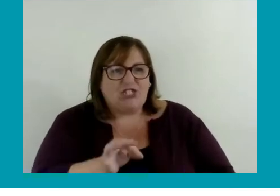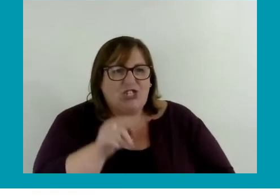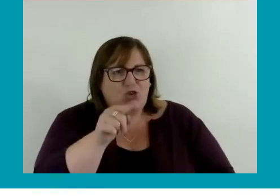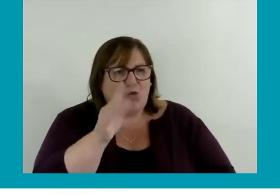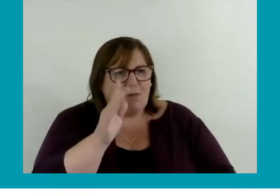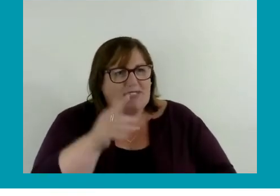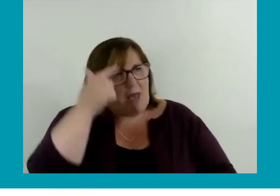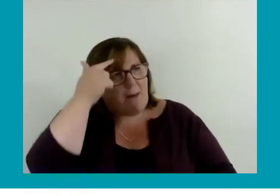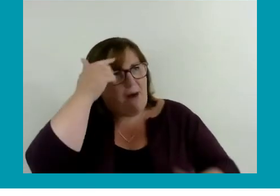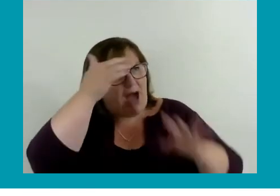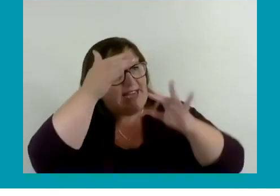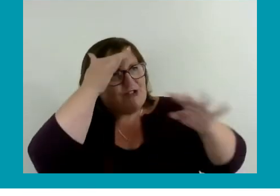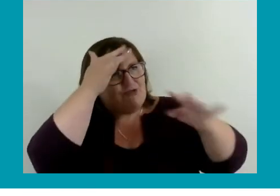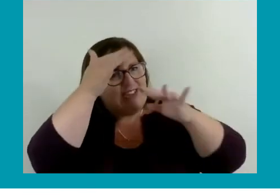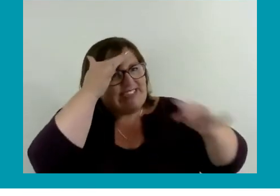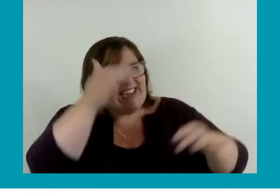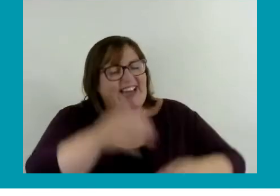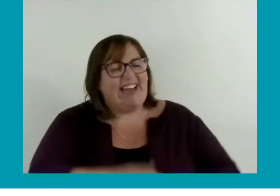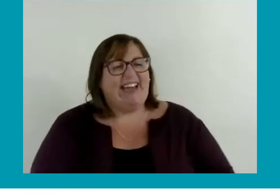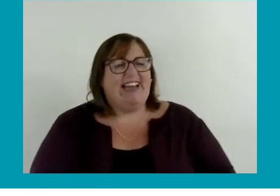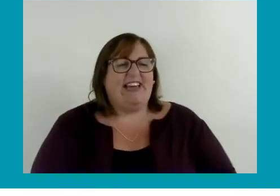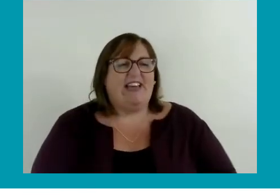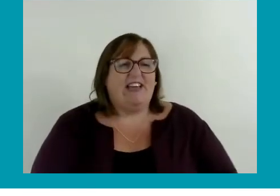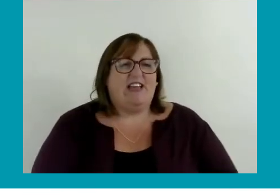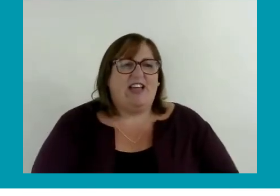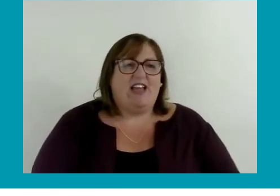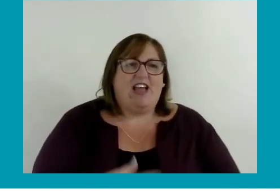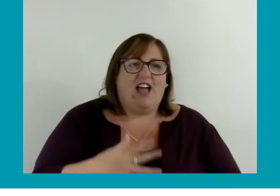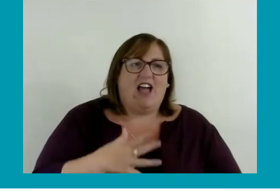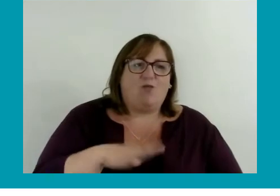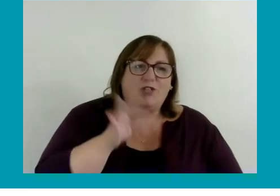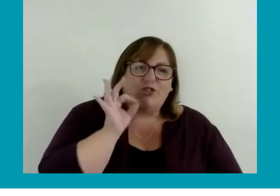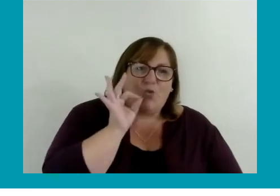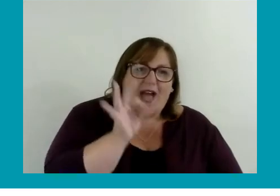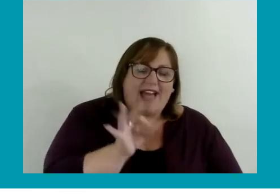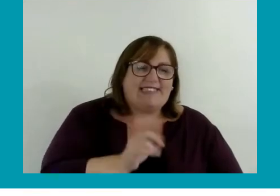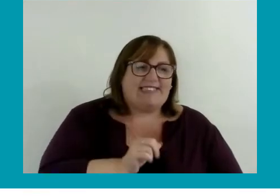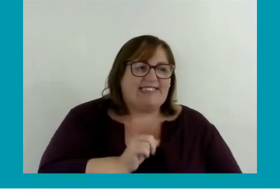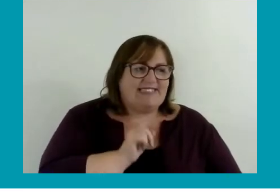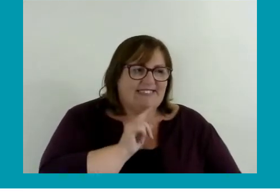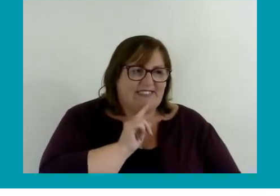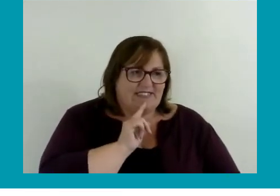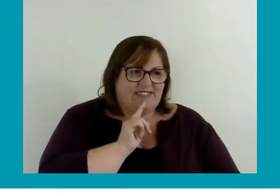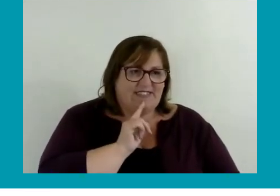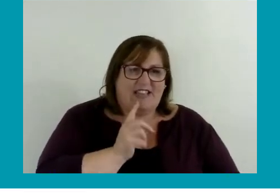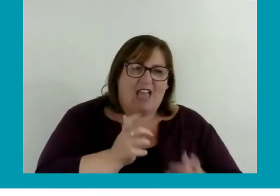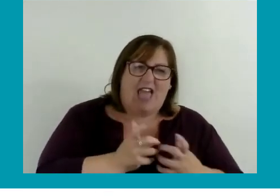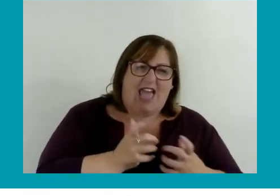you know um how can we know uh what and how to ask for reasonable adjustments how can we educate